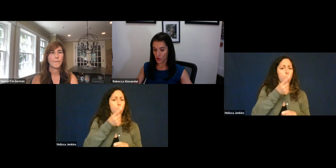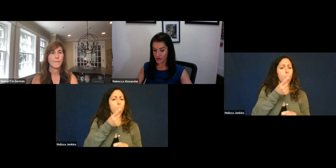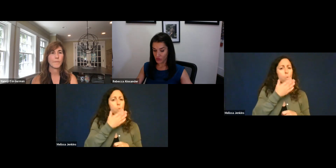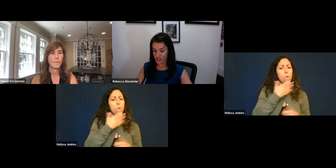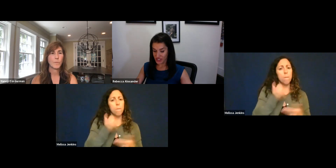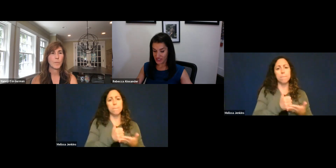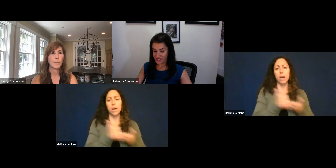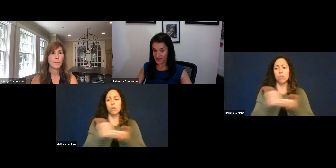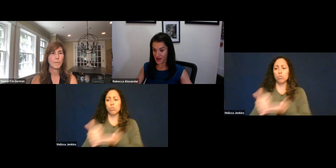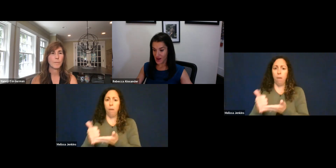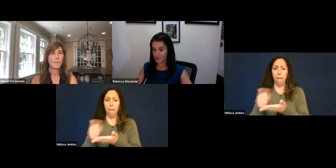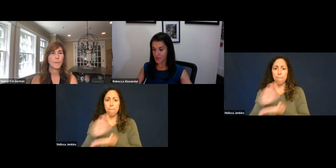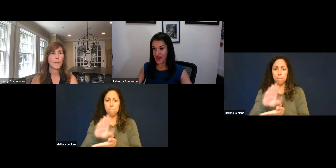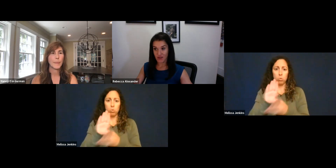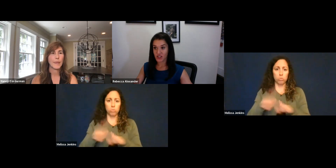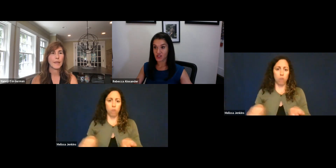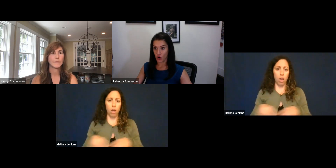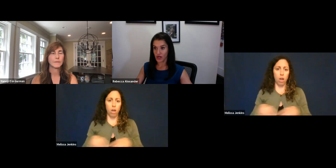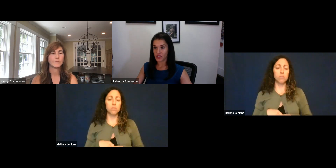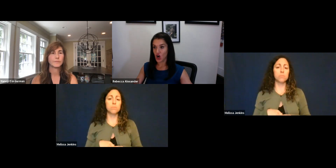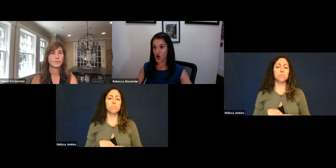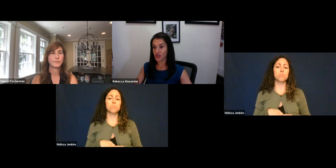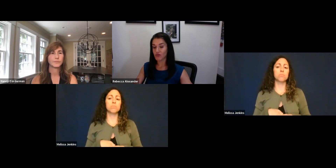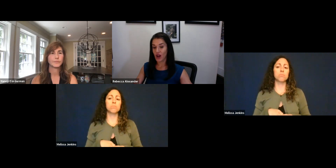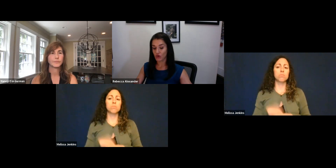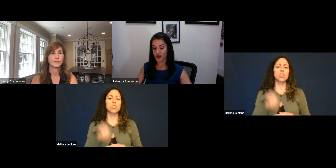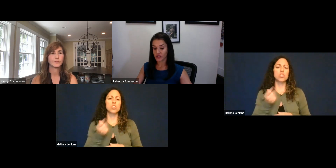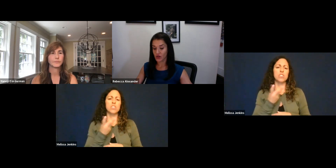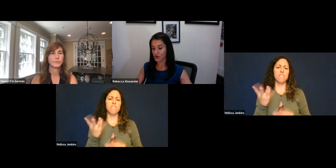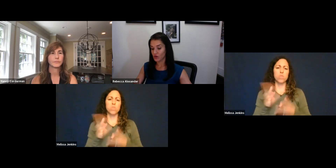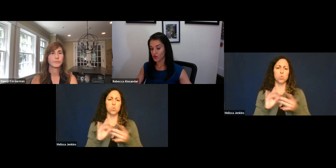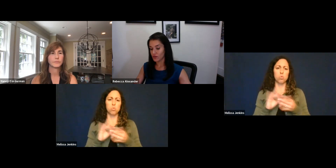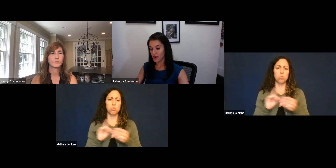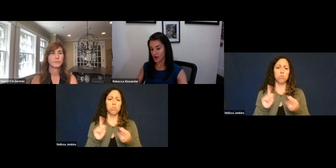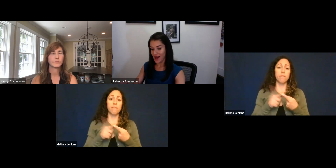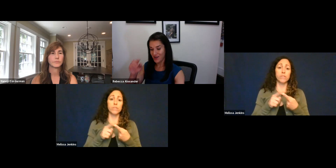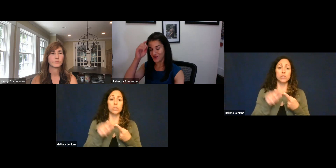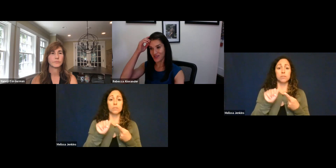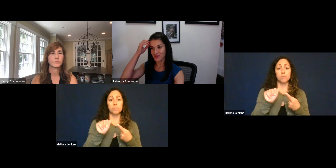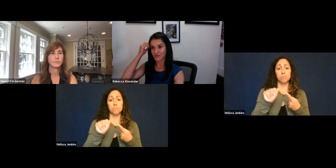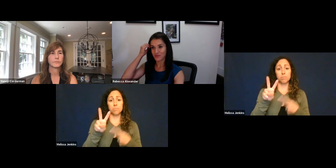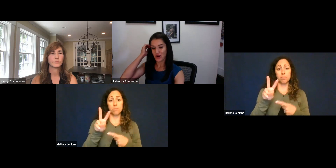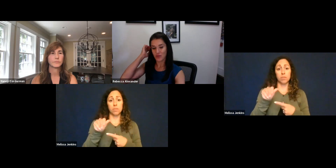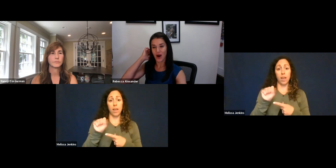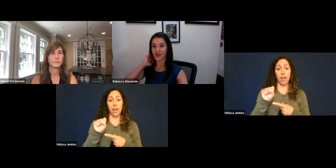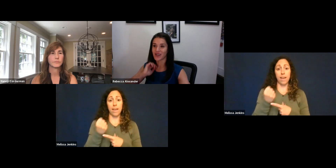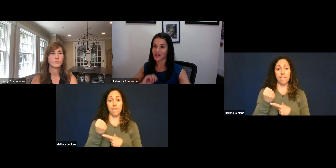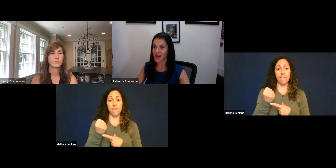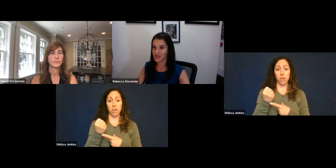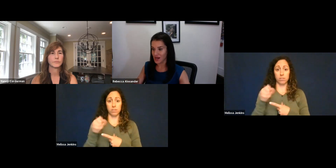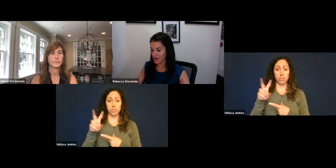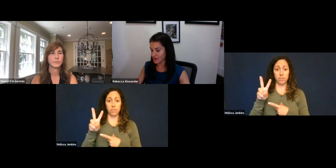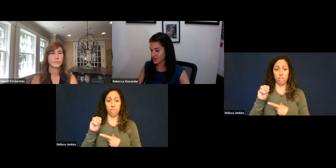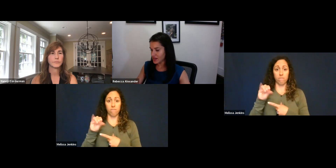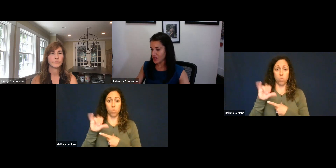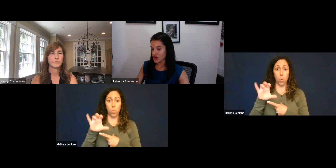One of which is Ava's Voice. Carly Fredericks who had a parent potluck last night.